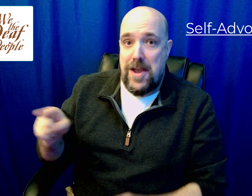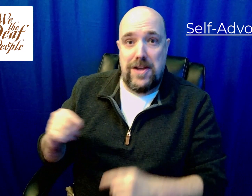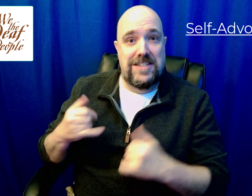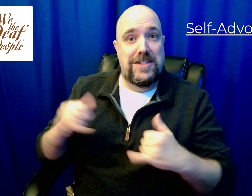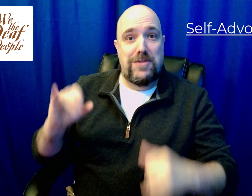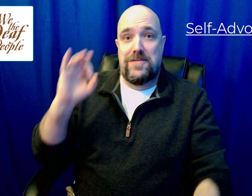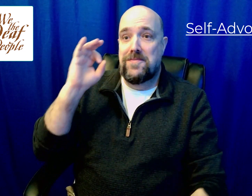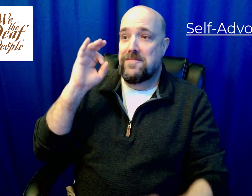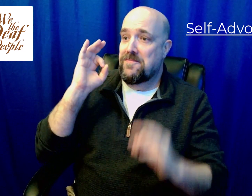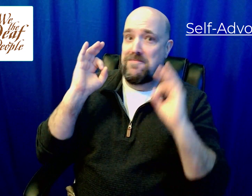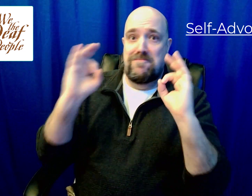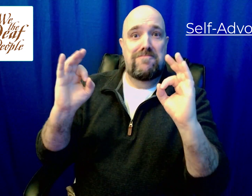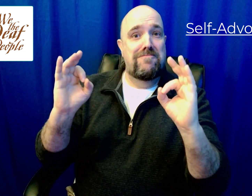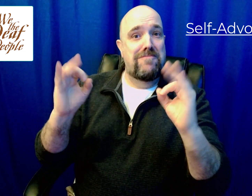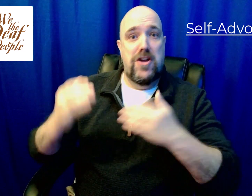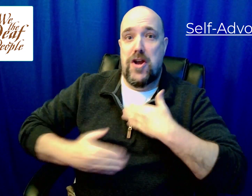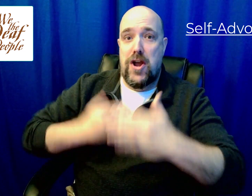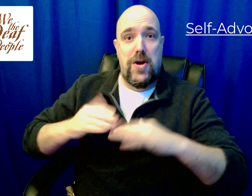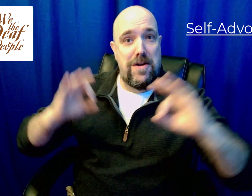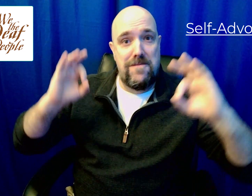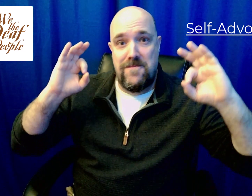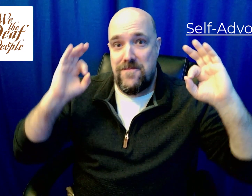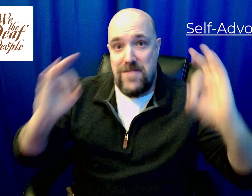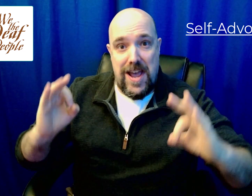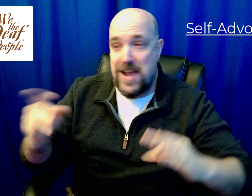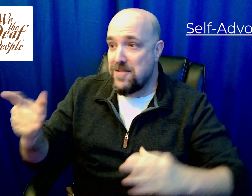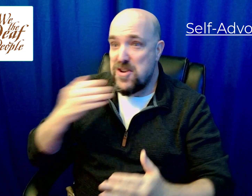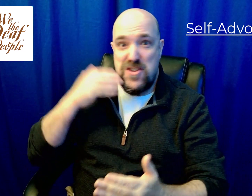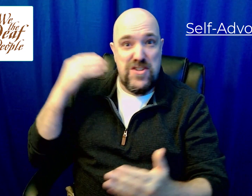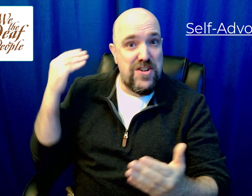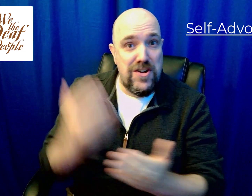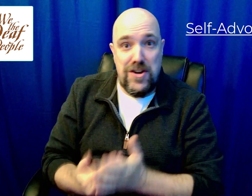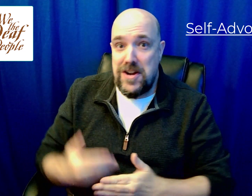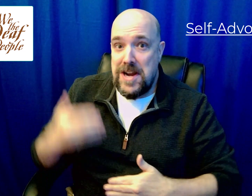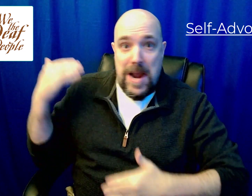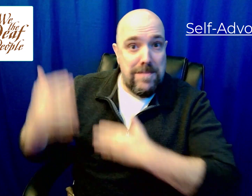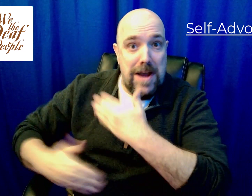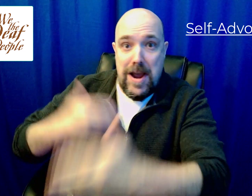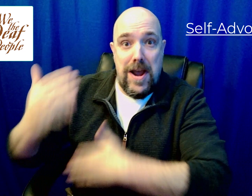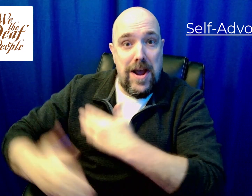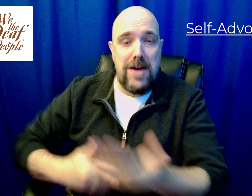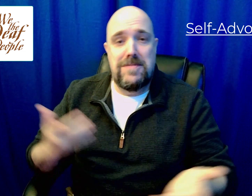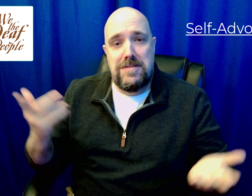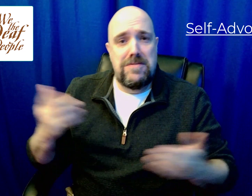But they are fine and moving forward on their things.